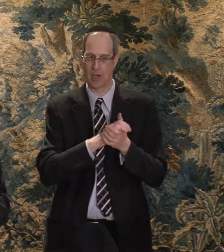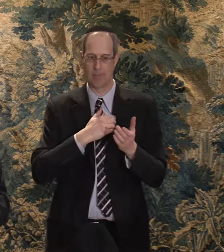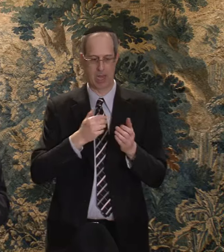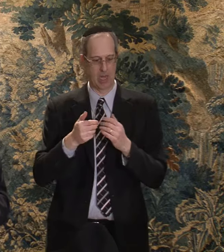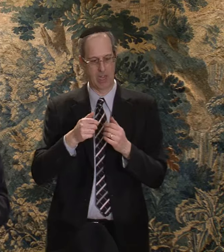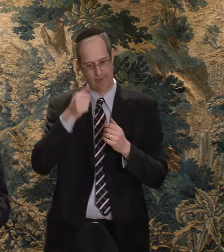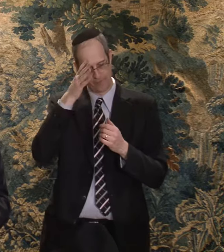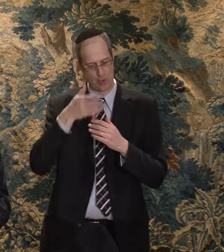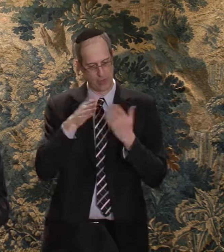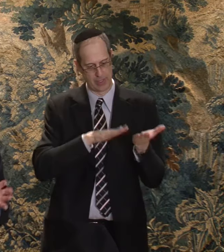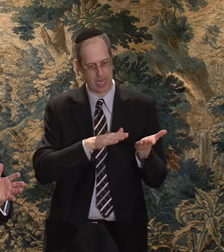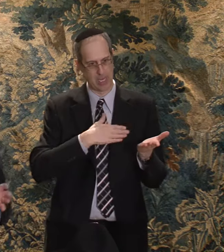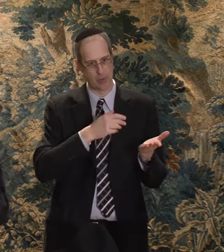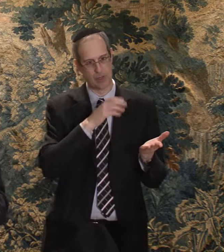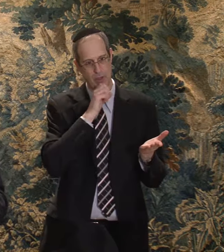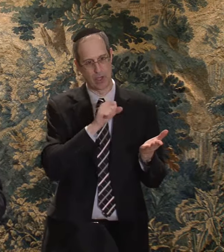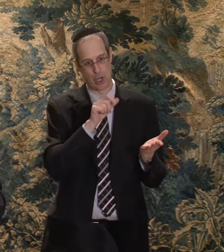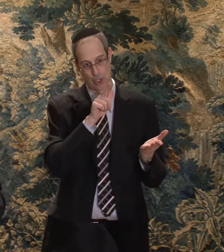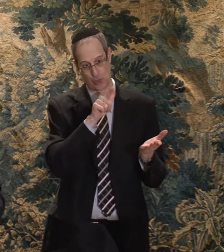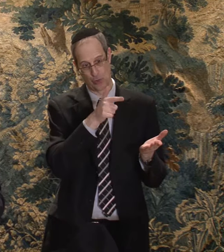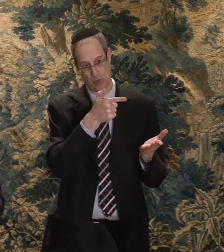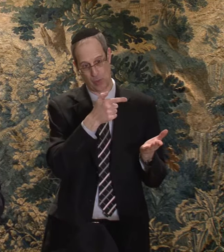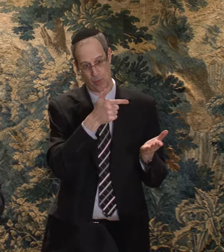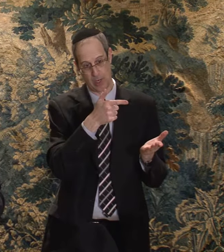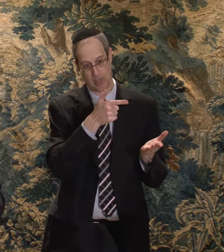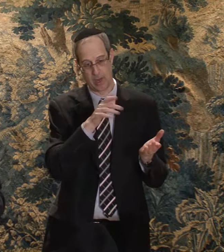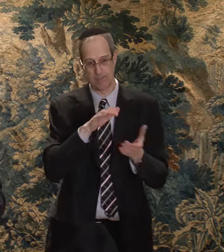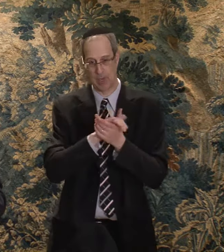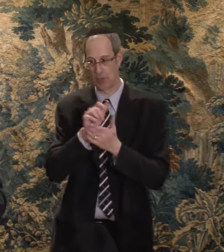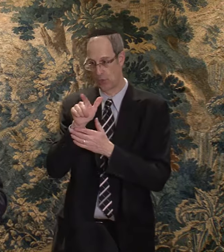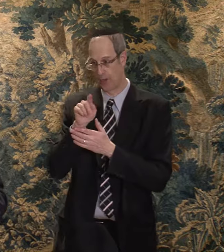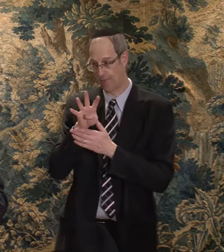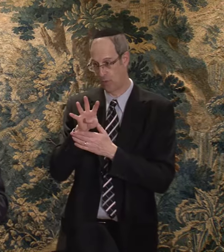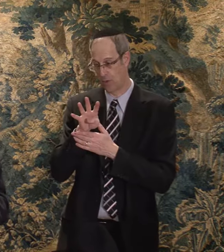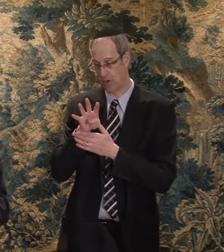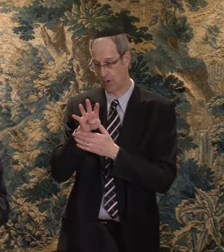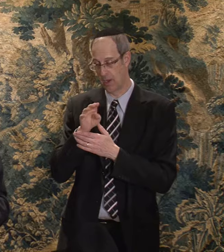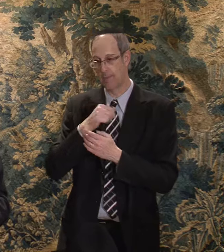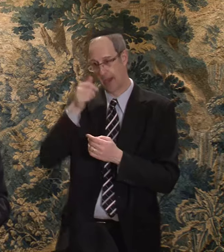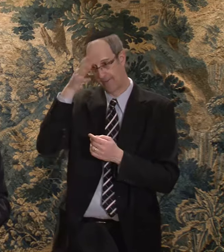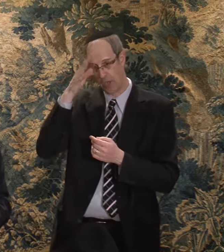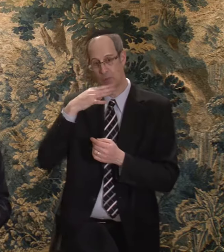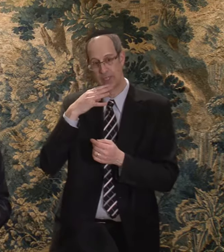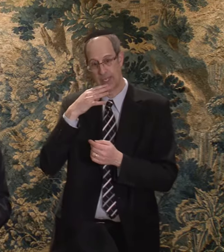21 I got married when I was 24 but my father always used to say just remember